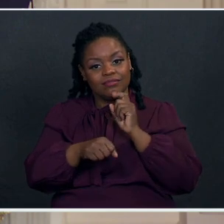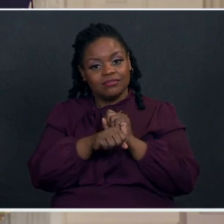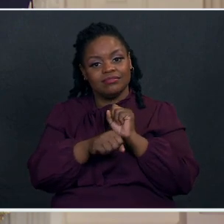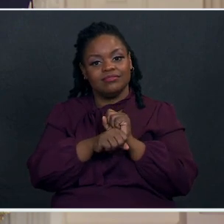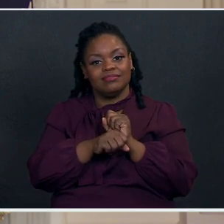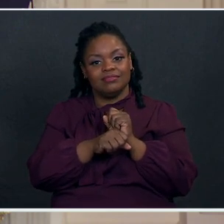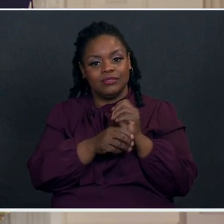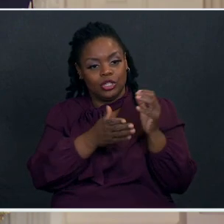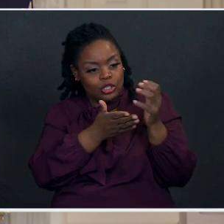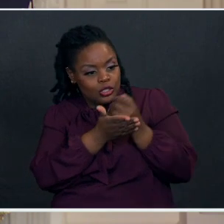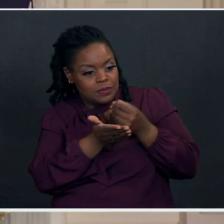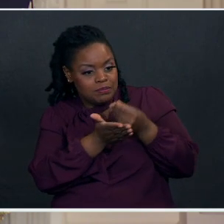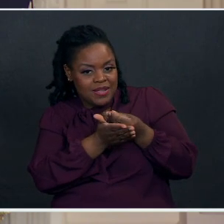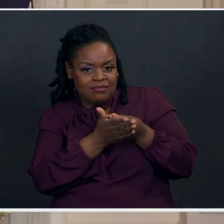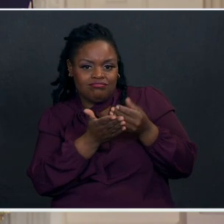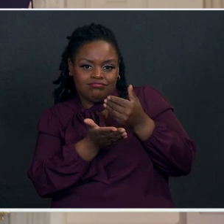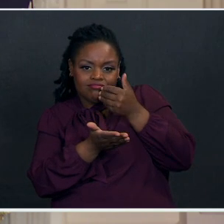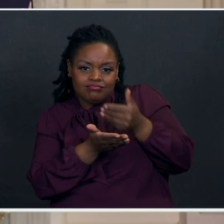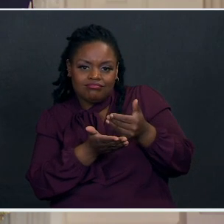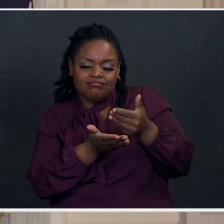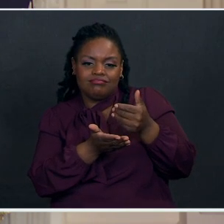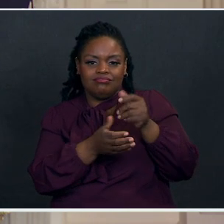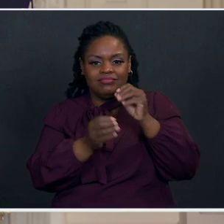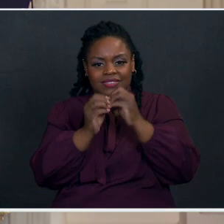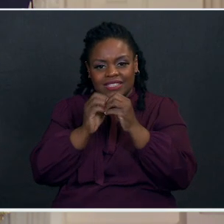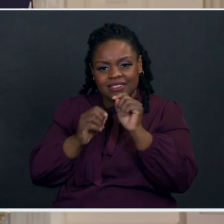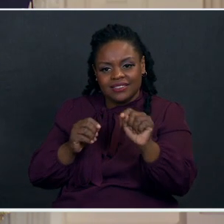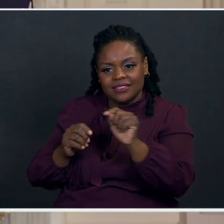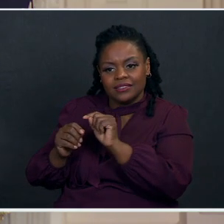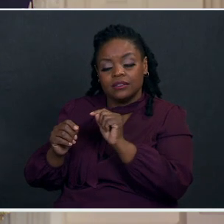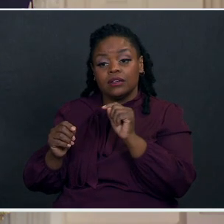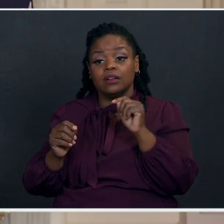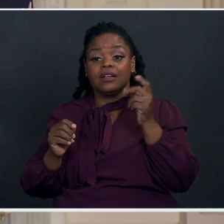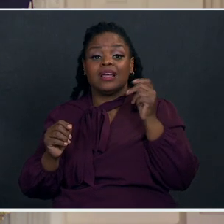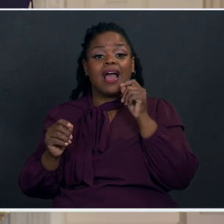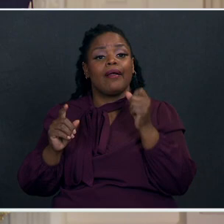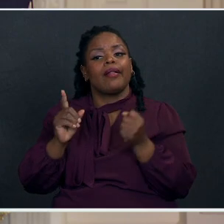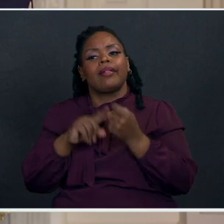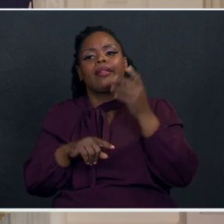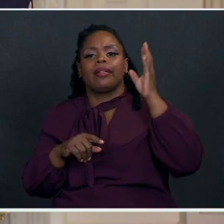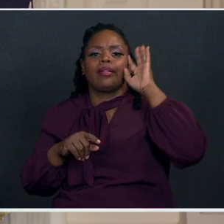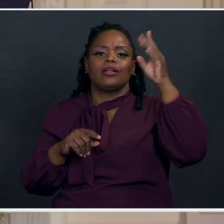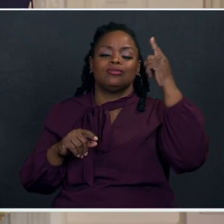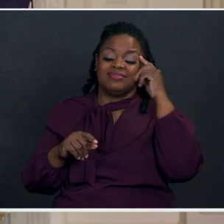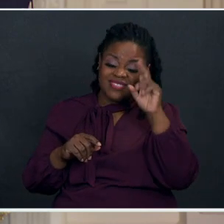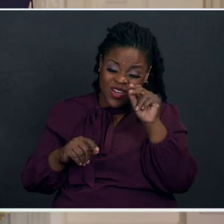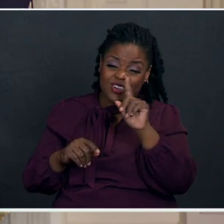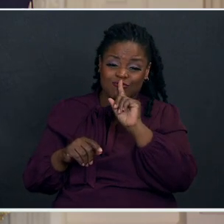These aren't pie-in-the-sky dreams. These are concrete, actionable solutions, and we know how to do this.